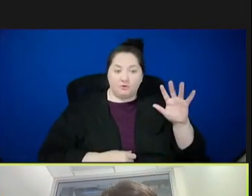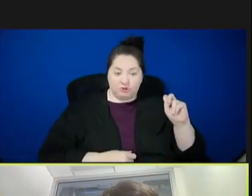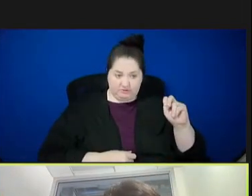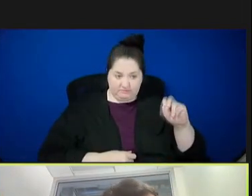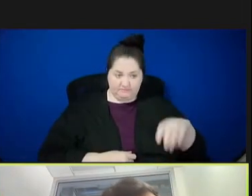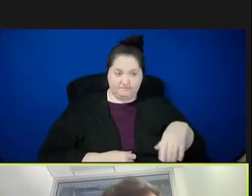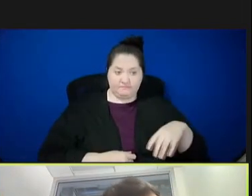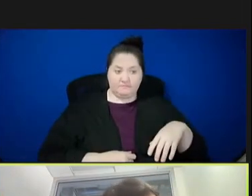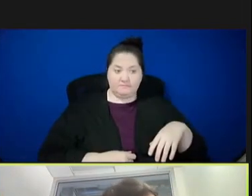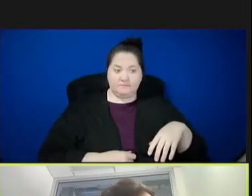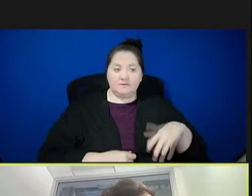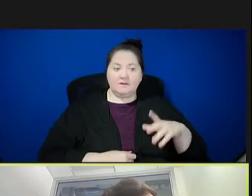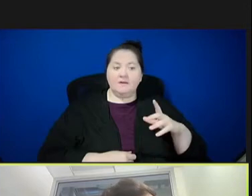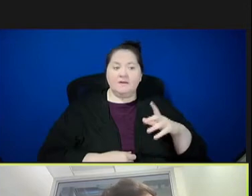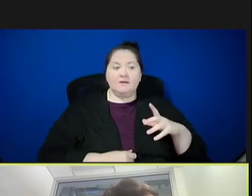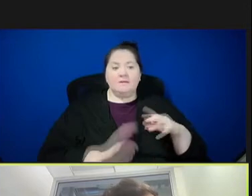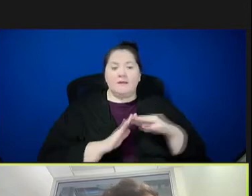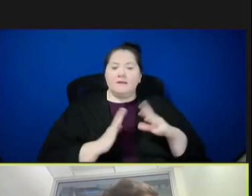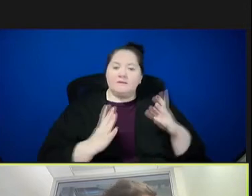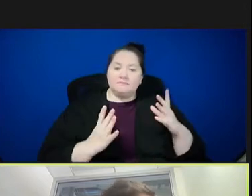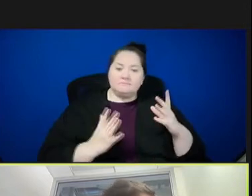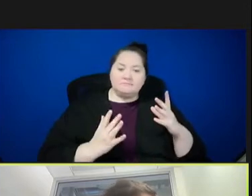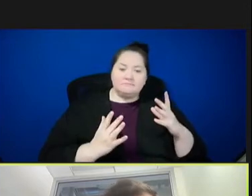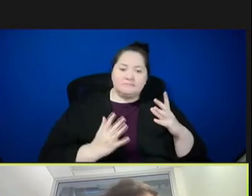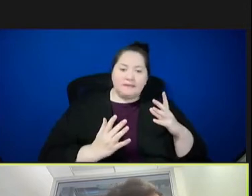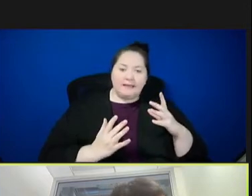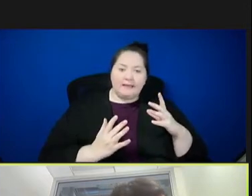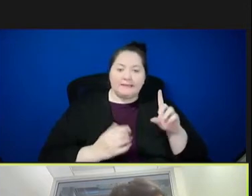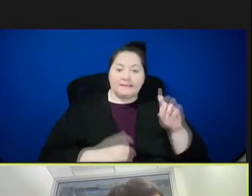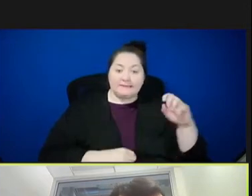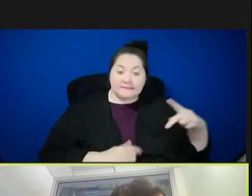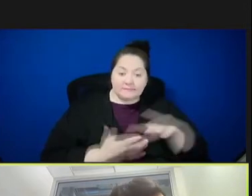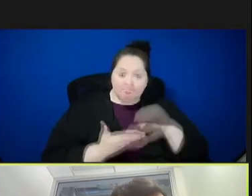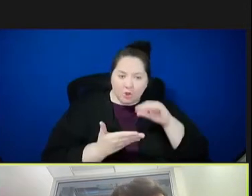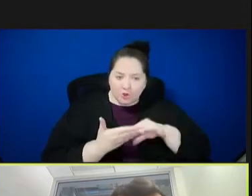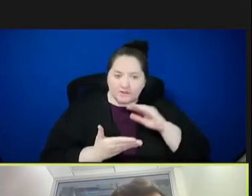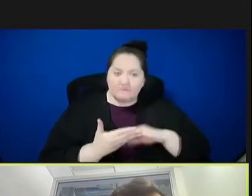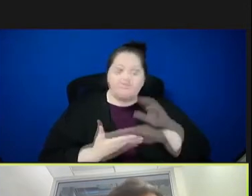this method's been inspired by deep learning methods to make synthetic images like Dolly,